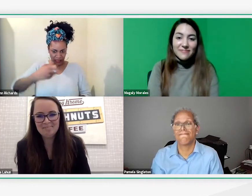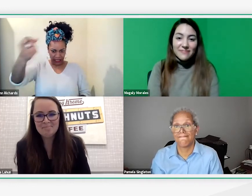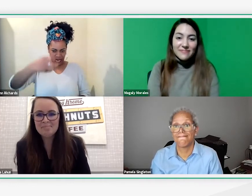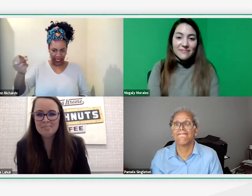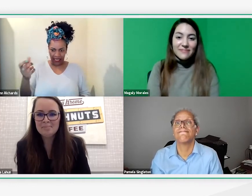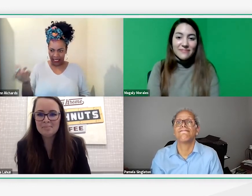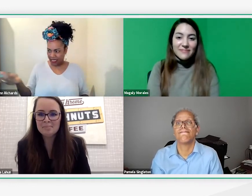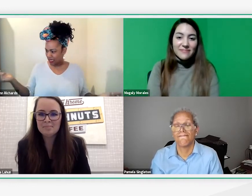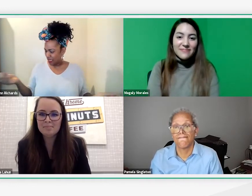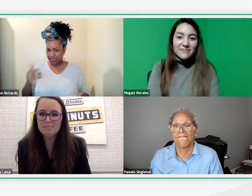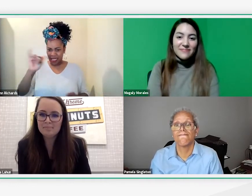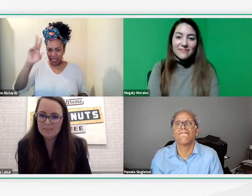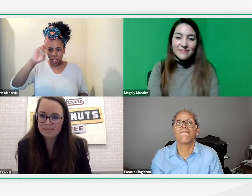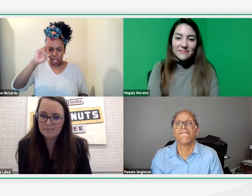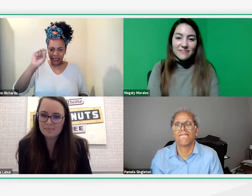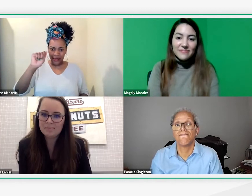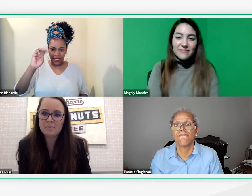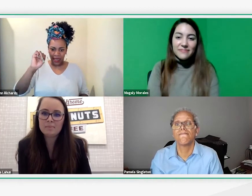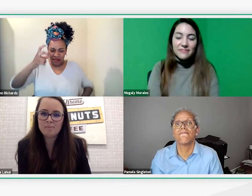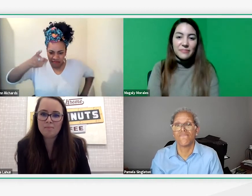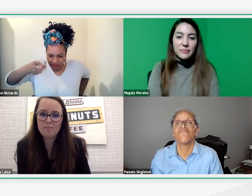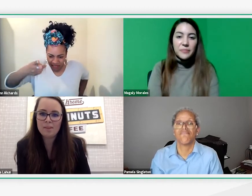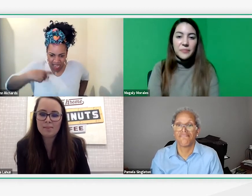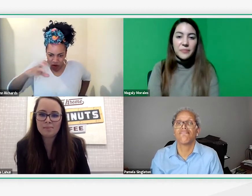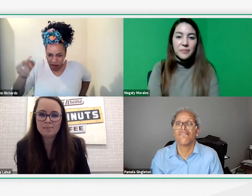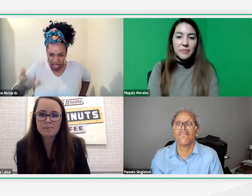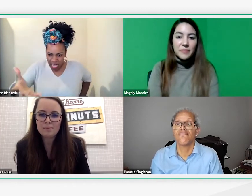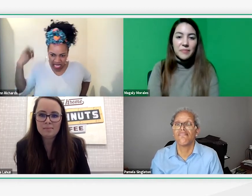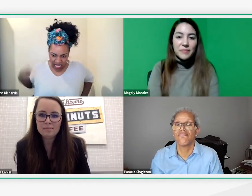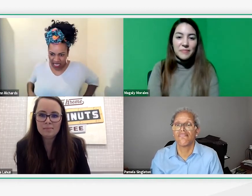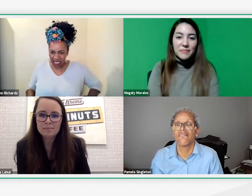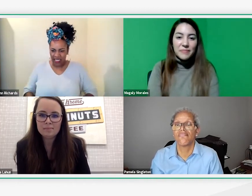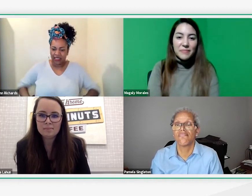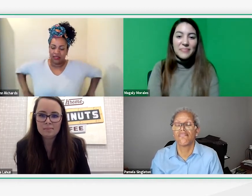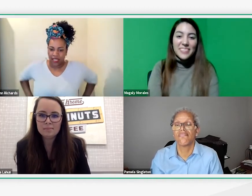I've worked too hard for this money for the government to just take it like that! And then,